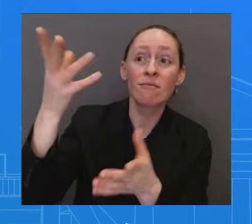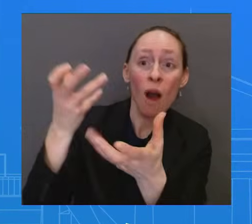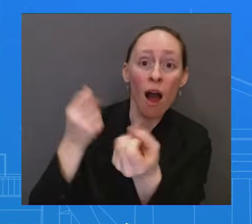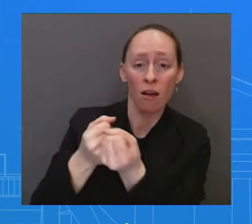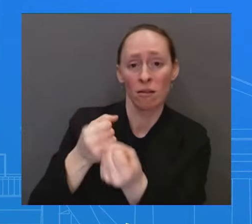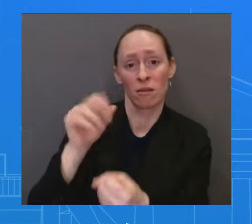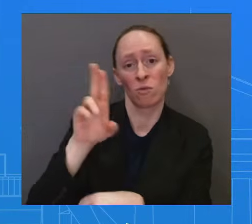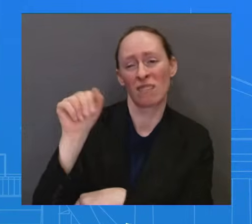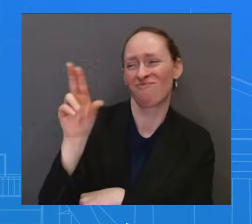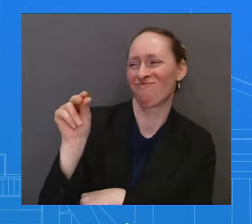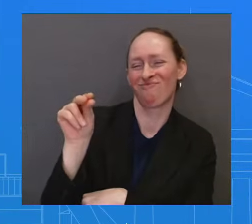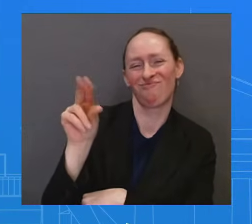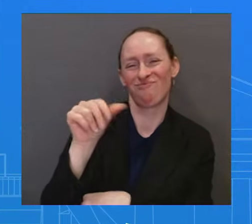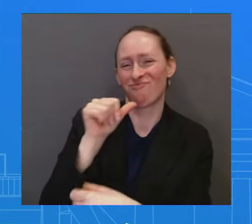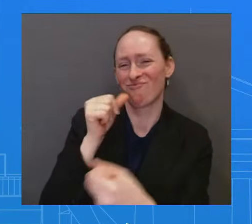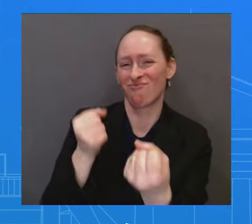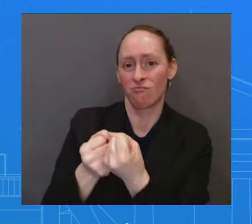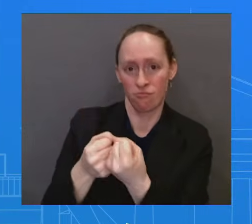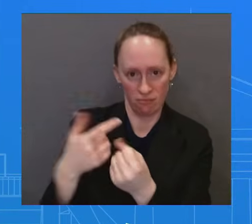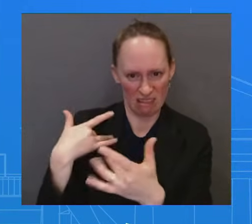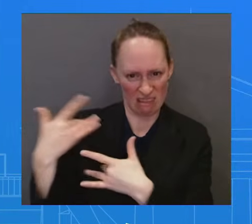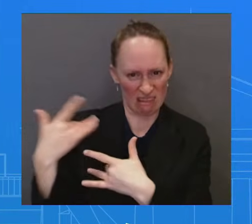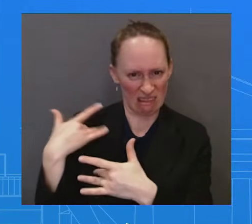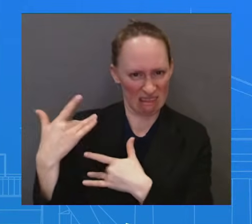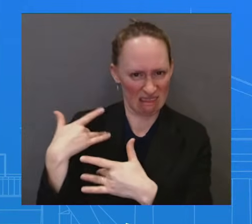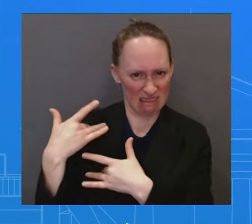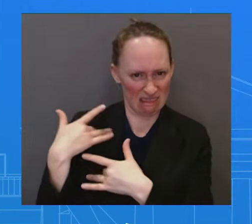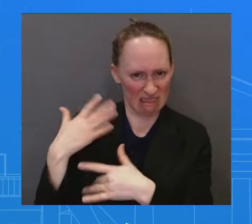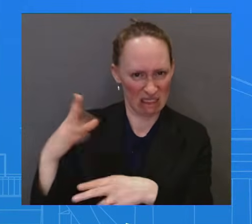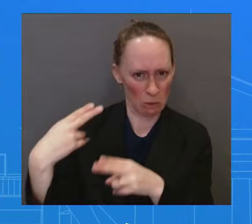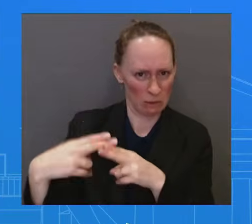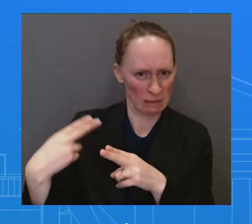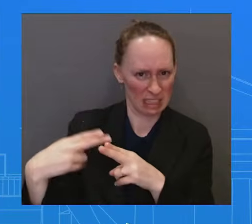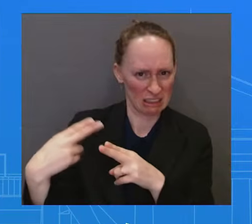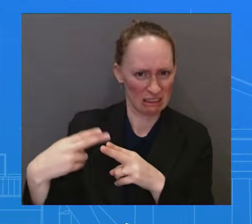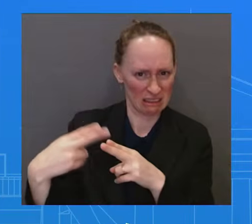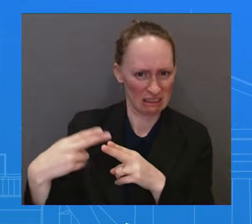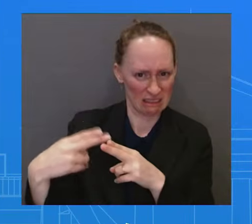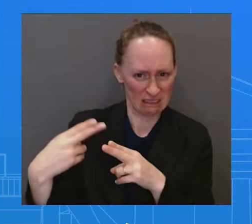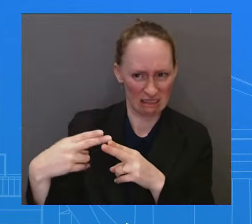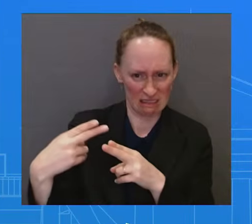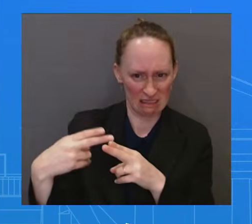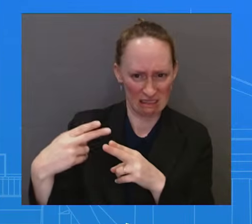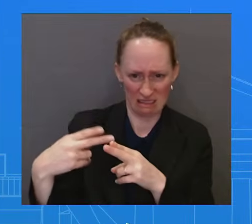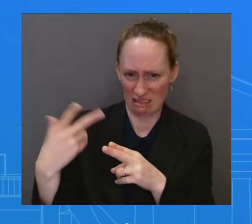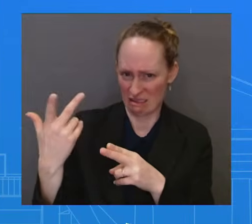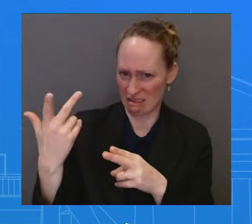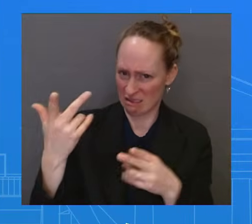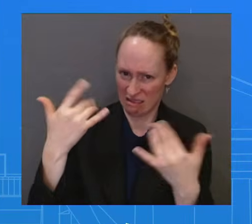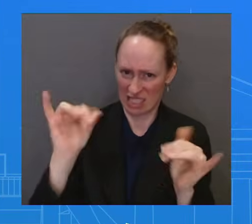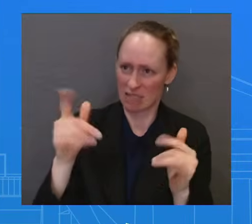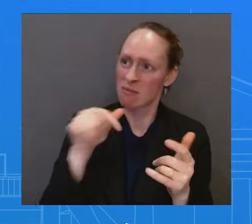that the humanitarian situation in Gaza gets addressed. We are working harder than any other nation to actually address those concerns.